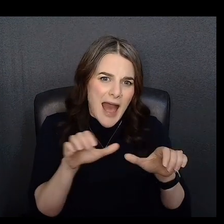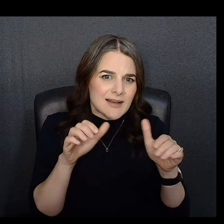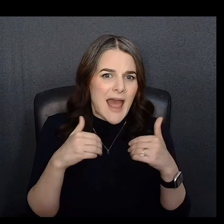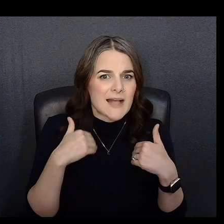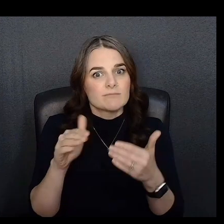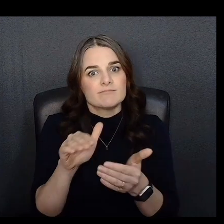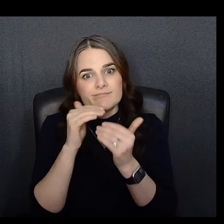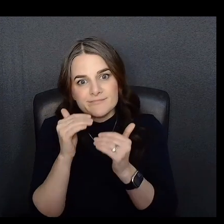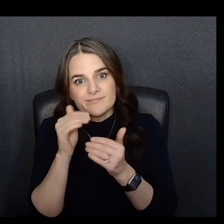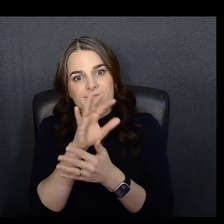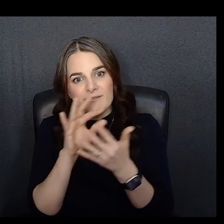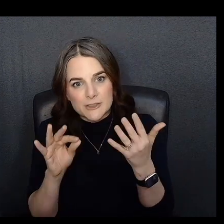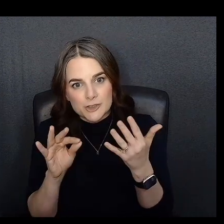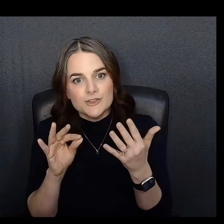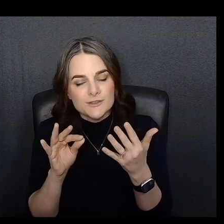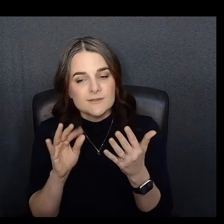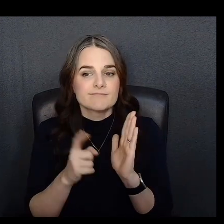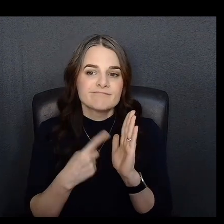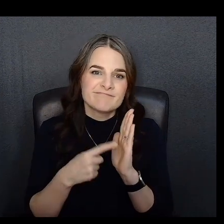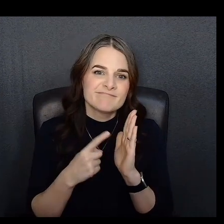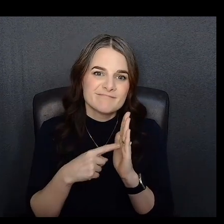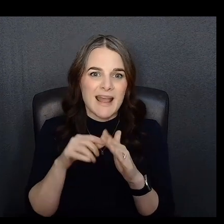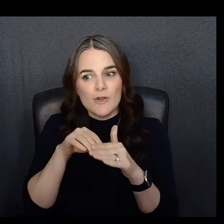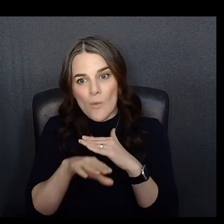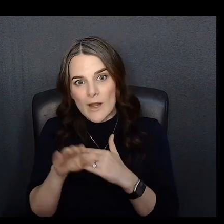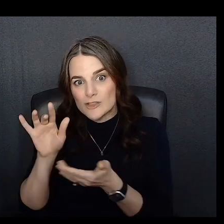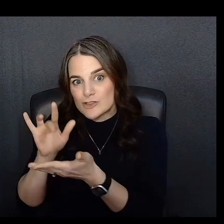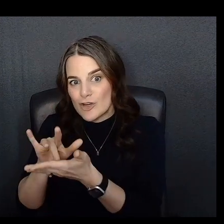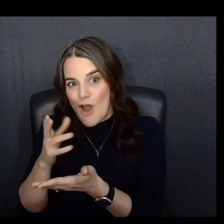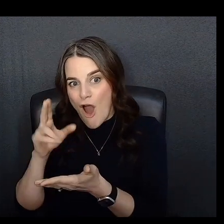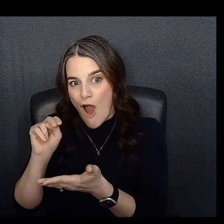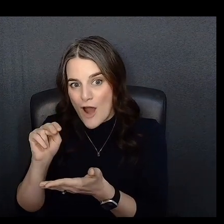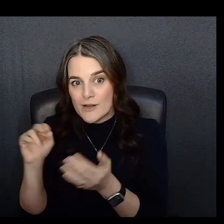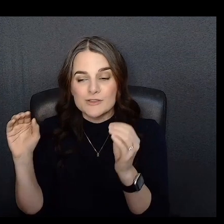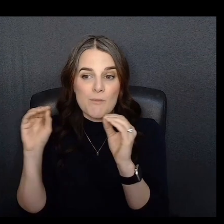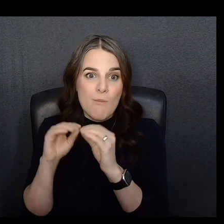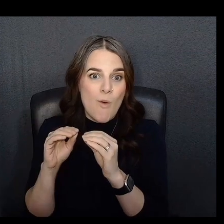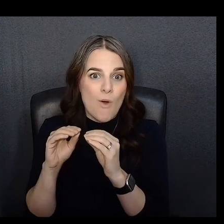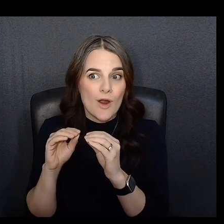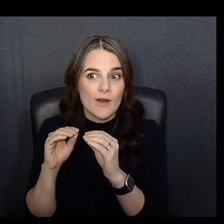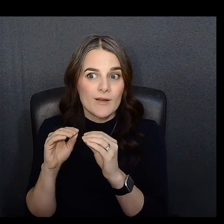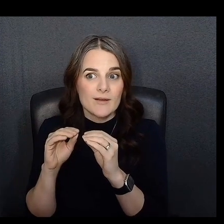Sometimes you do have to go in and turn on access to more explicit images.